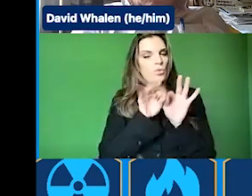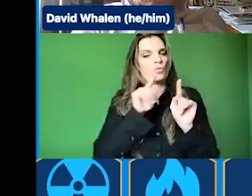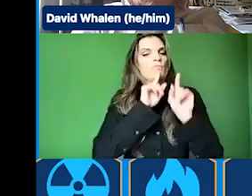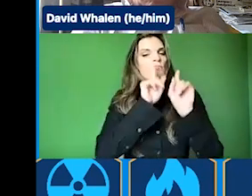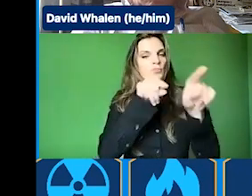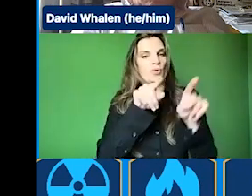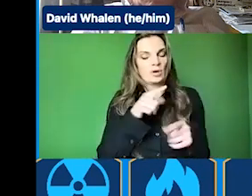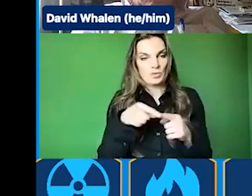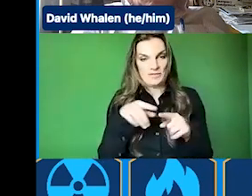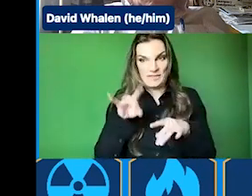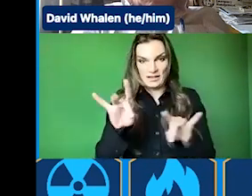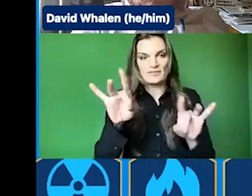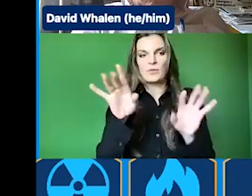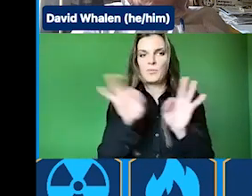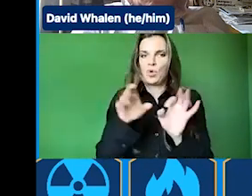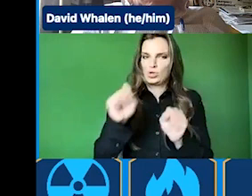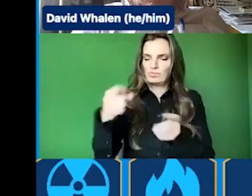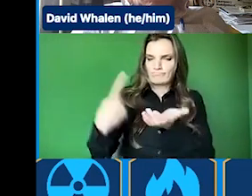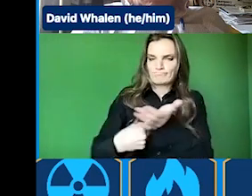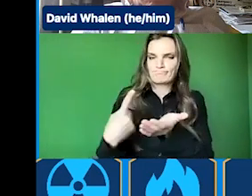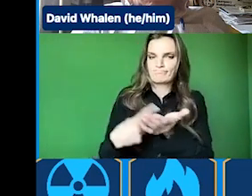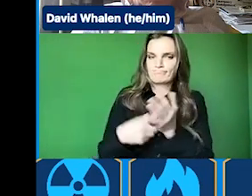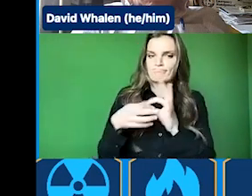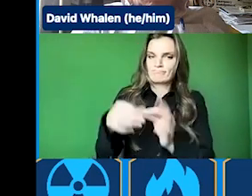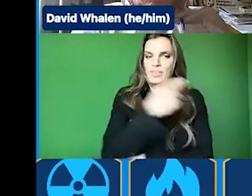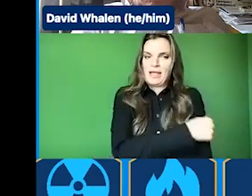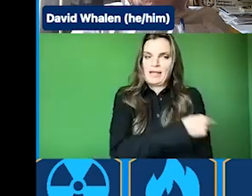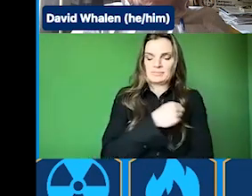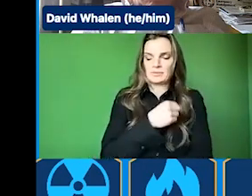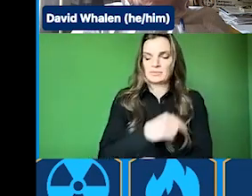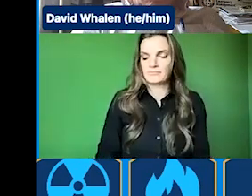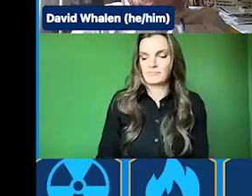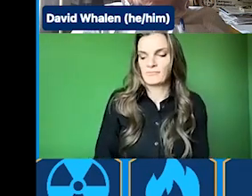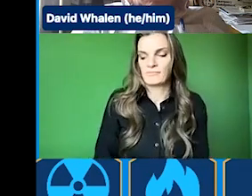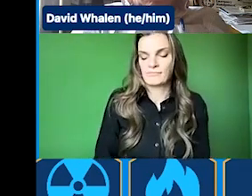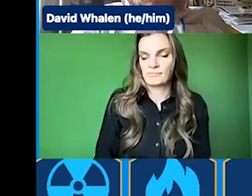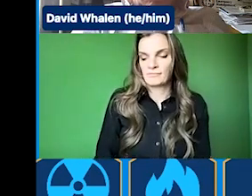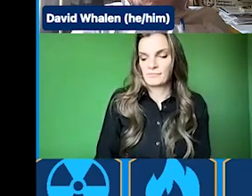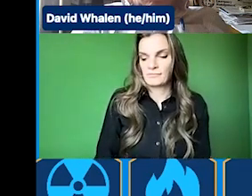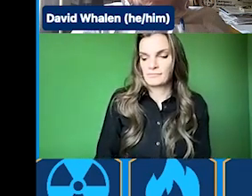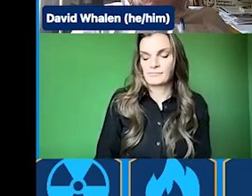important things to discuss on a hospital level. In practices like grand rounds or other